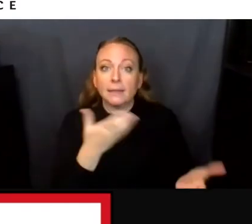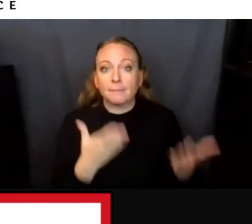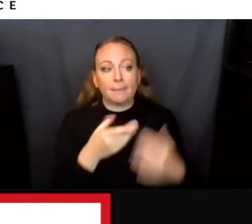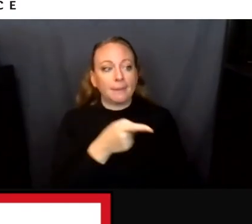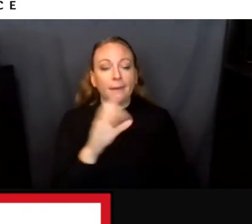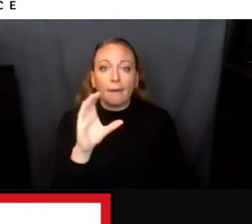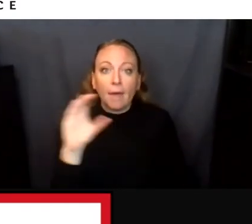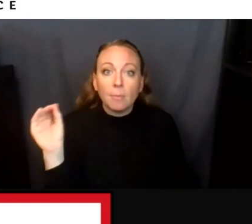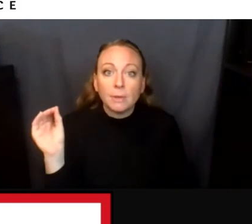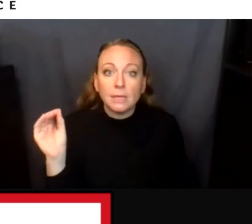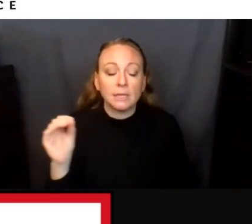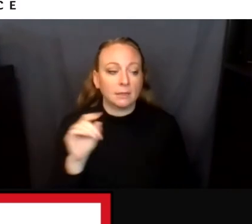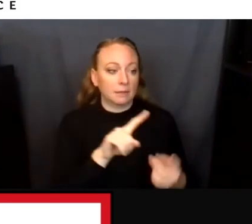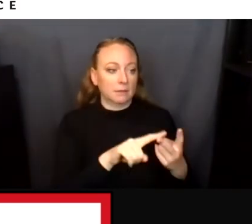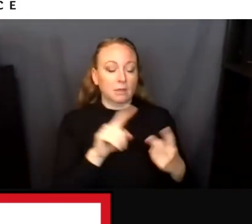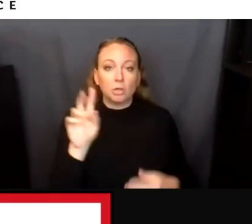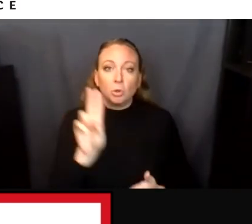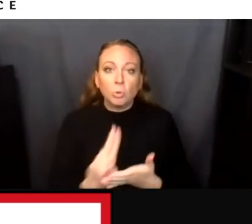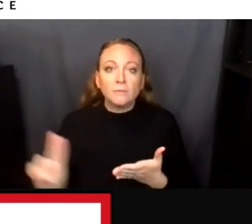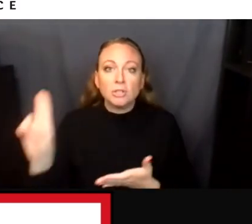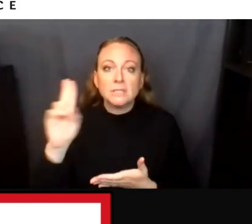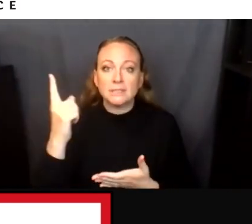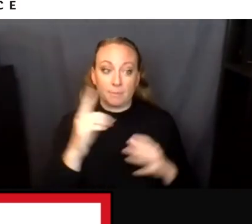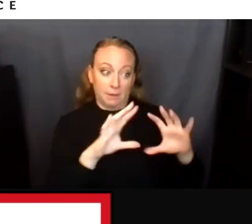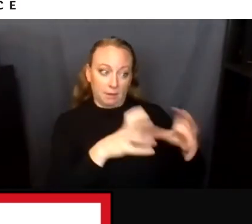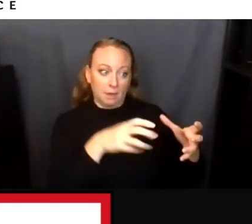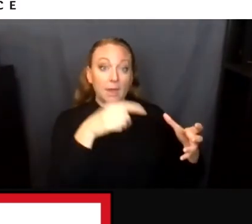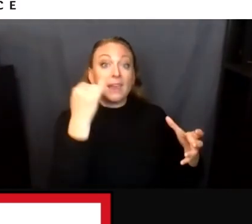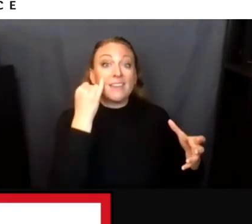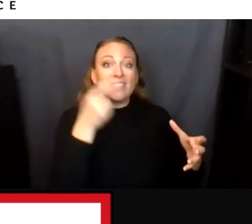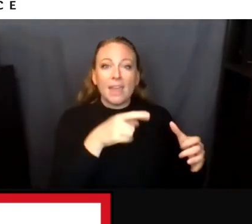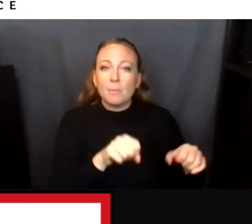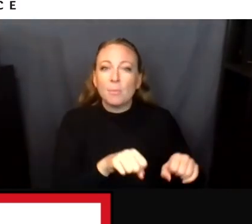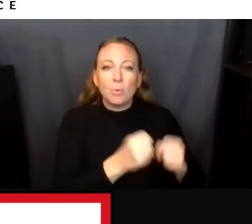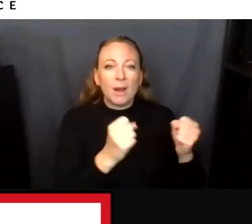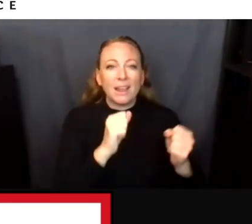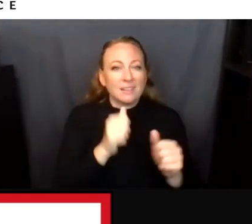or whatever that is violating the ADA, they can take action.